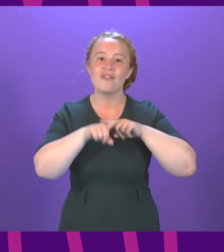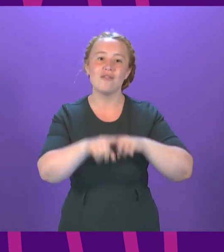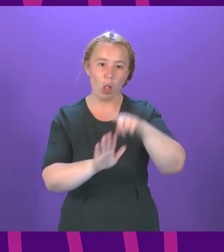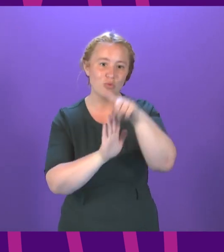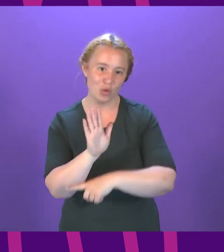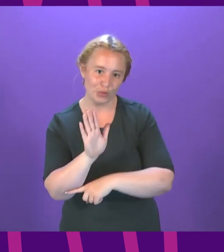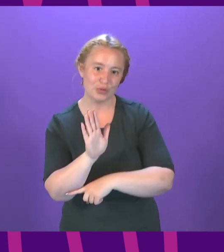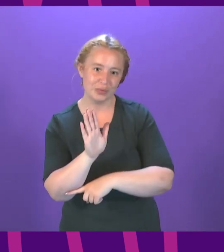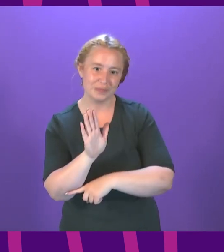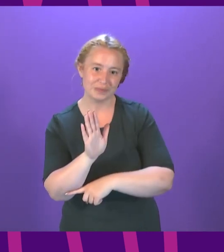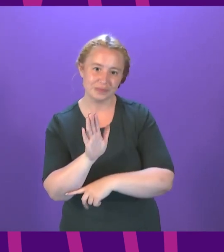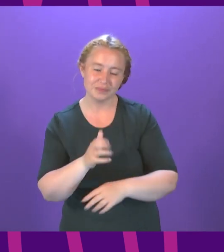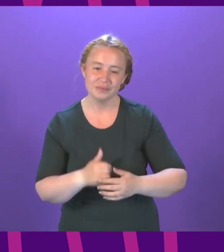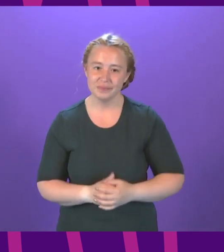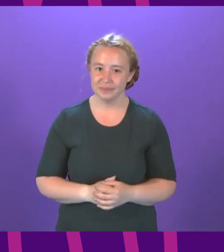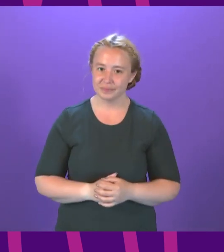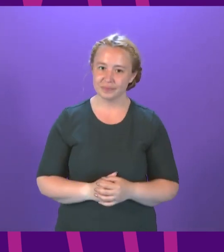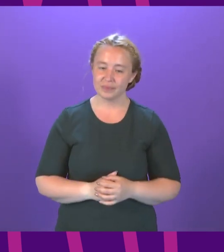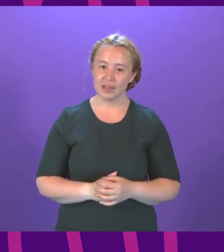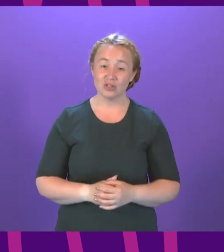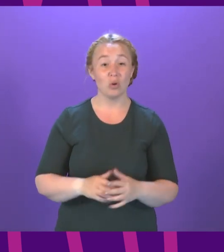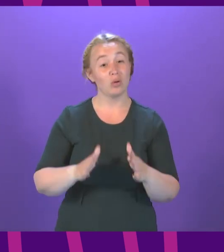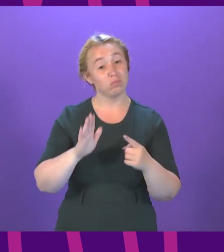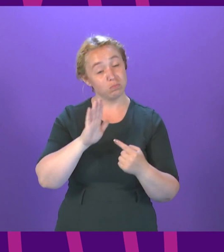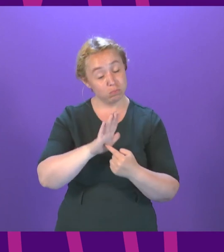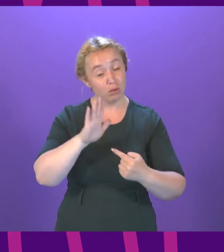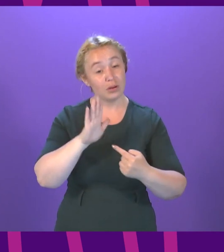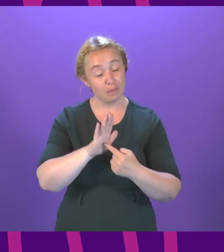the guidance and restrictions that are being set out. Therefore, it is really important that people